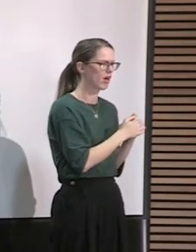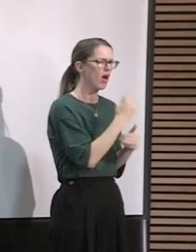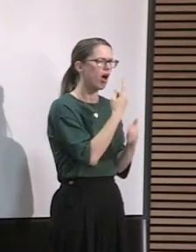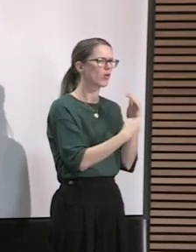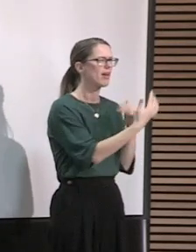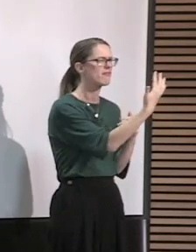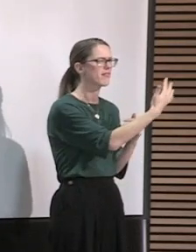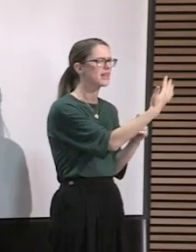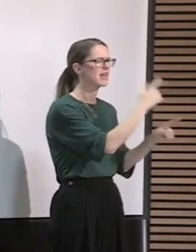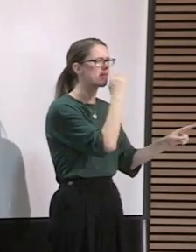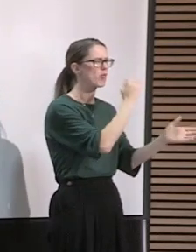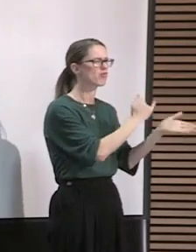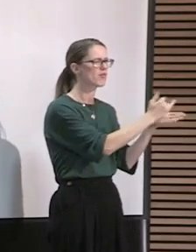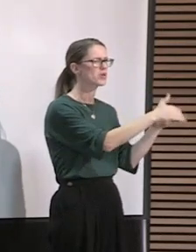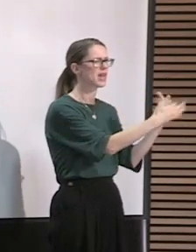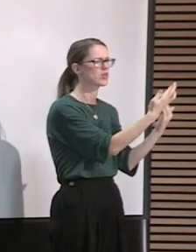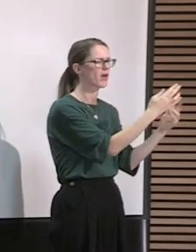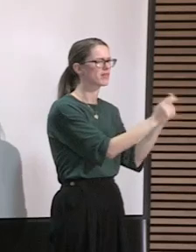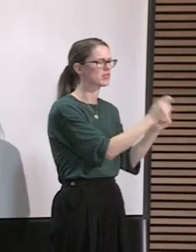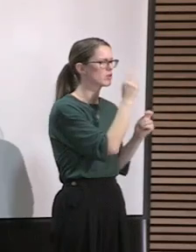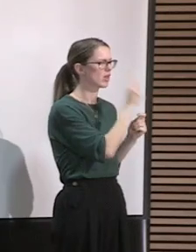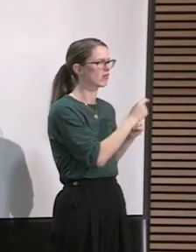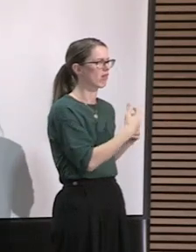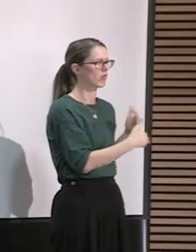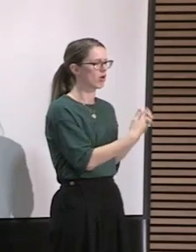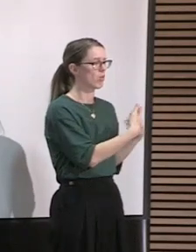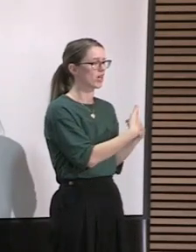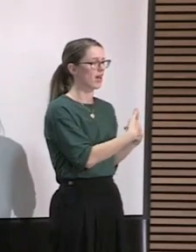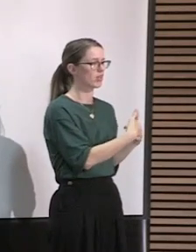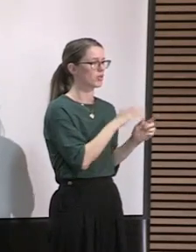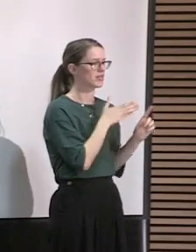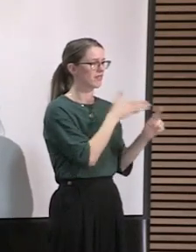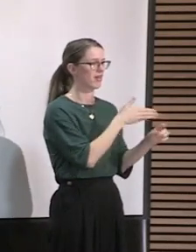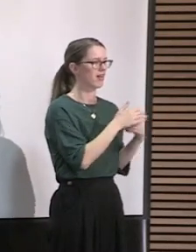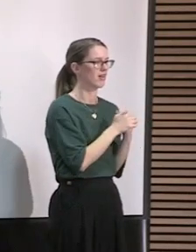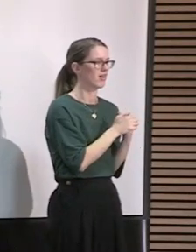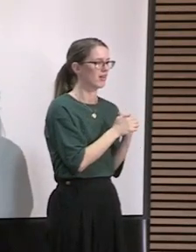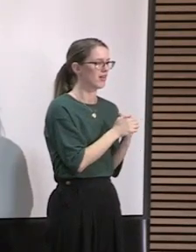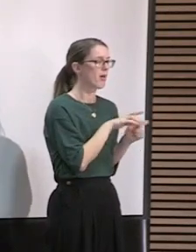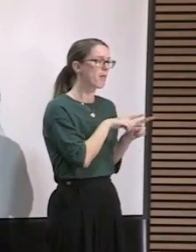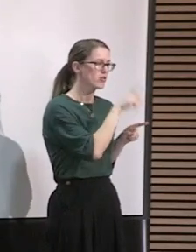and then you - we identify the fact that we've only had 15